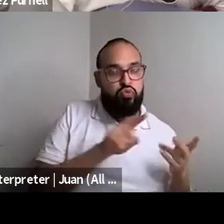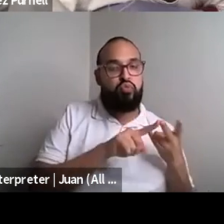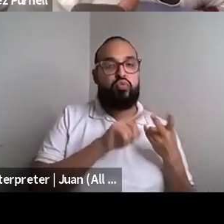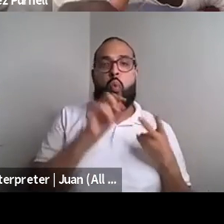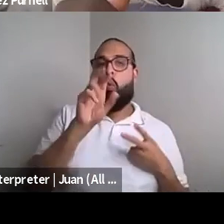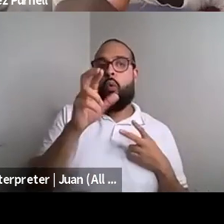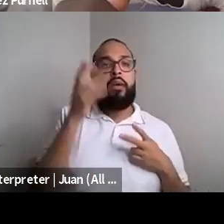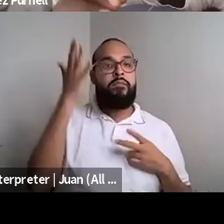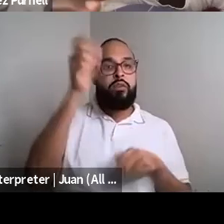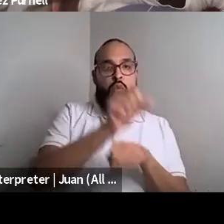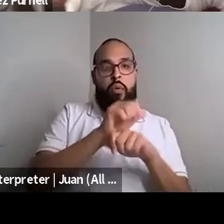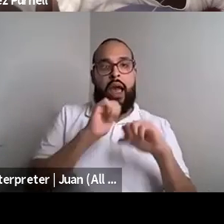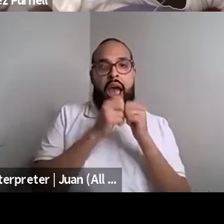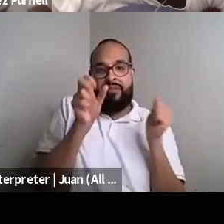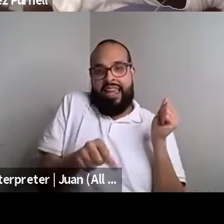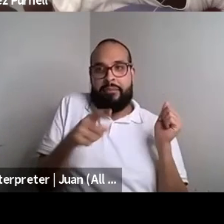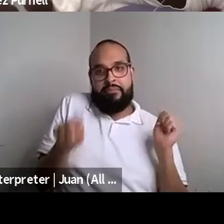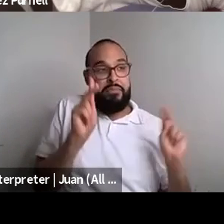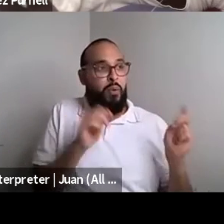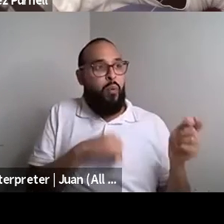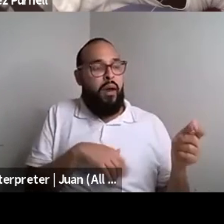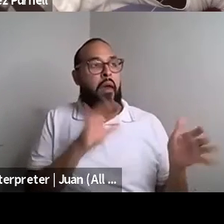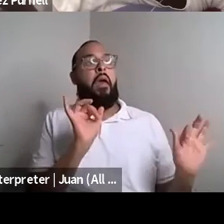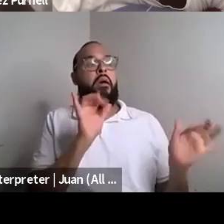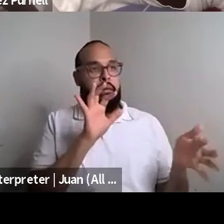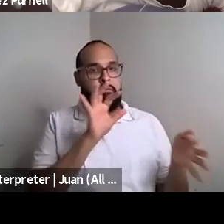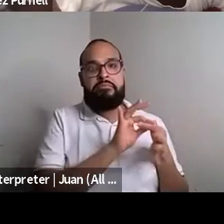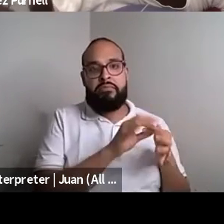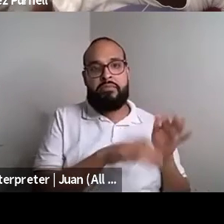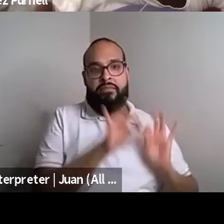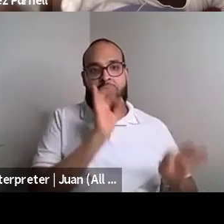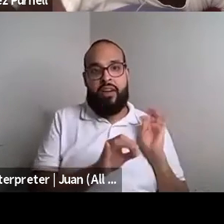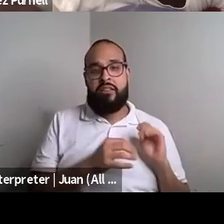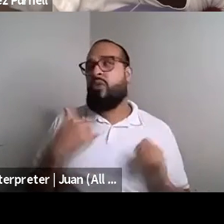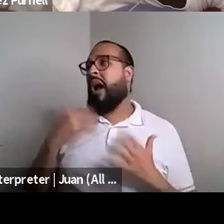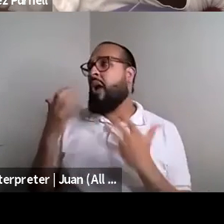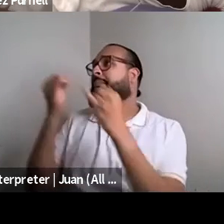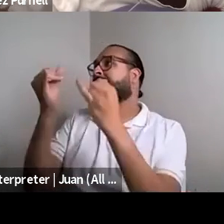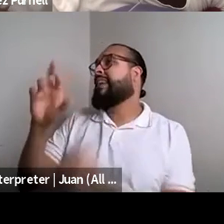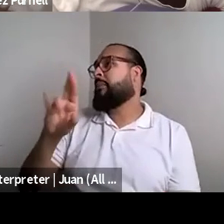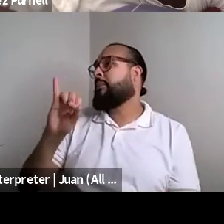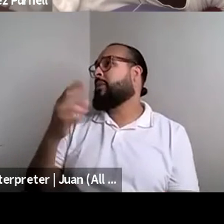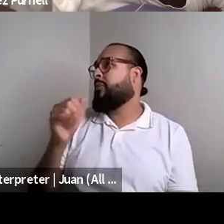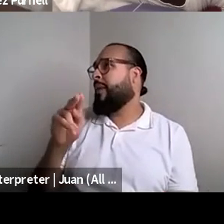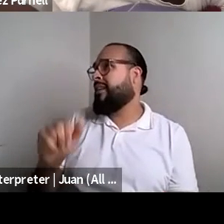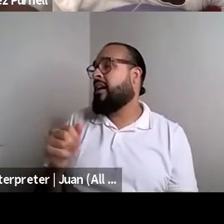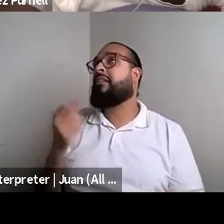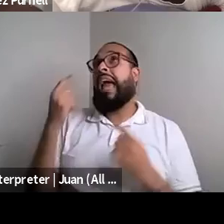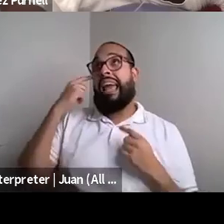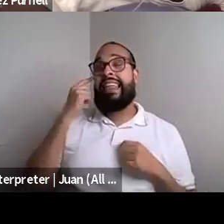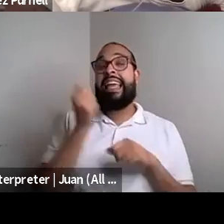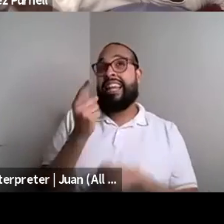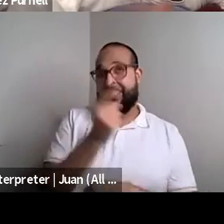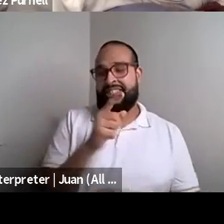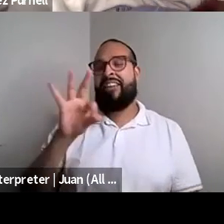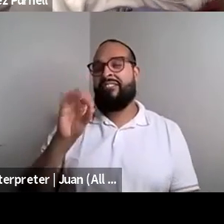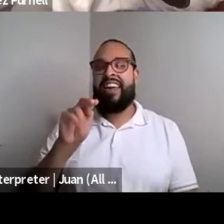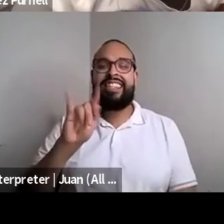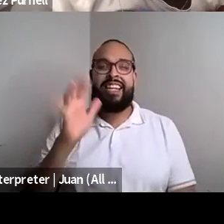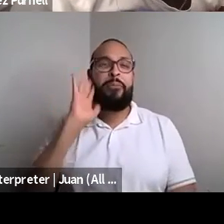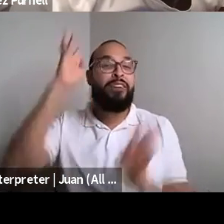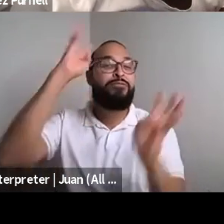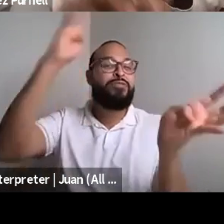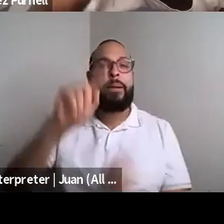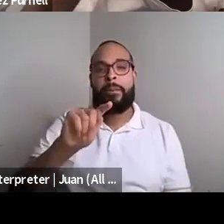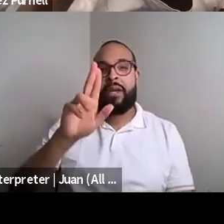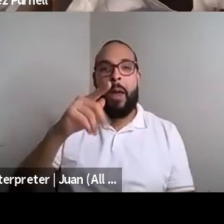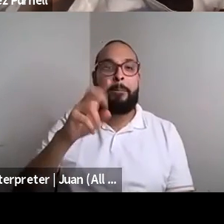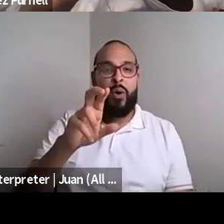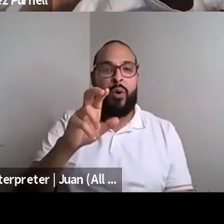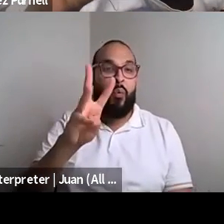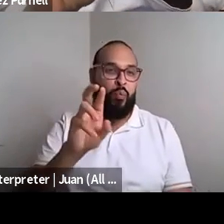Brontez Purnell: I want to be like Rihanna where it's like, because I had been t is coming out with a Tupperware line next year. And so really, that's my goal is to move from sex goddess to domestic goddess.